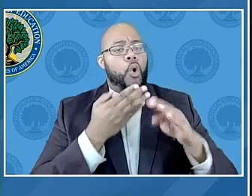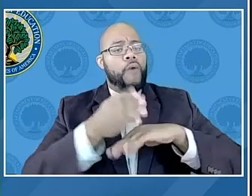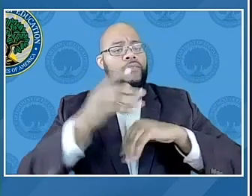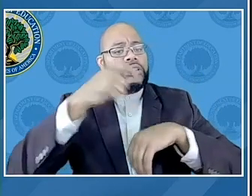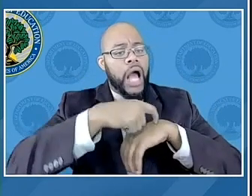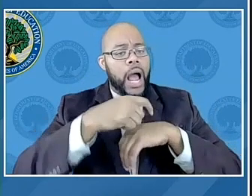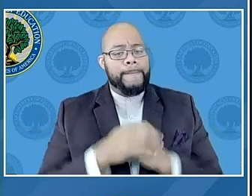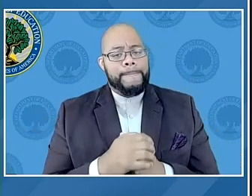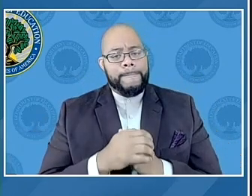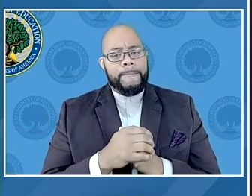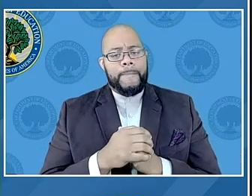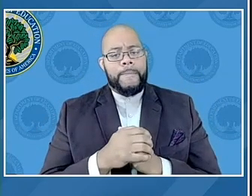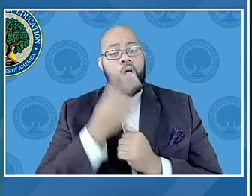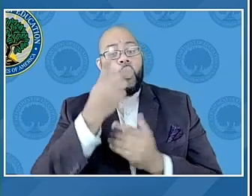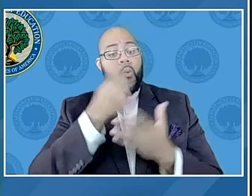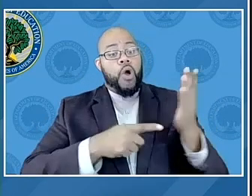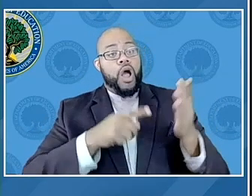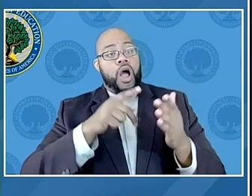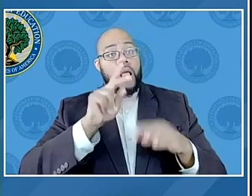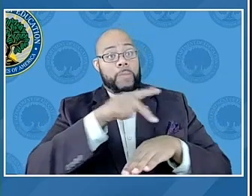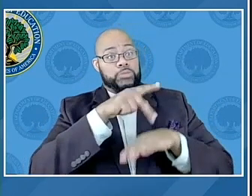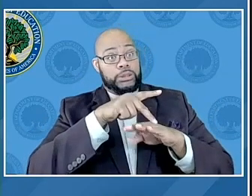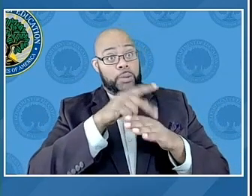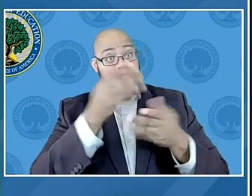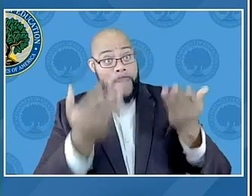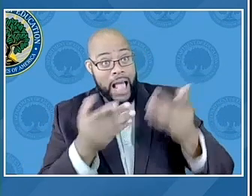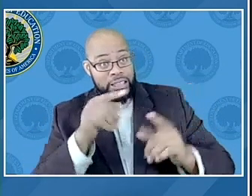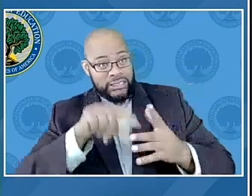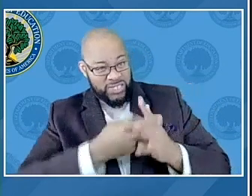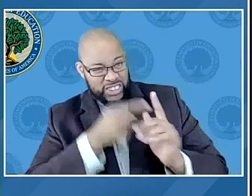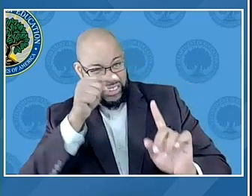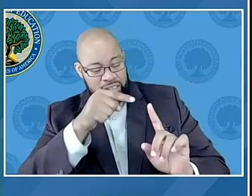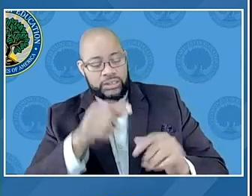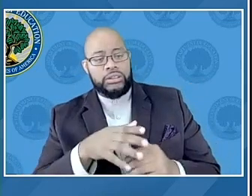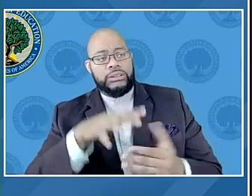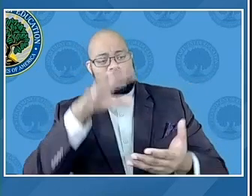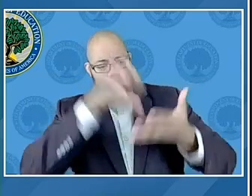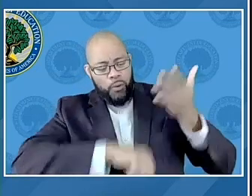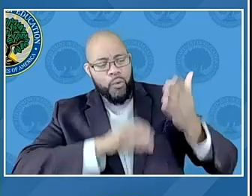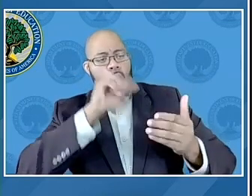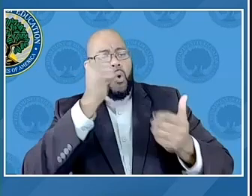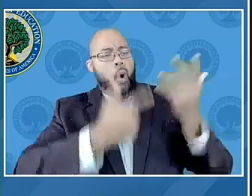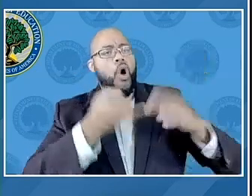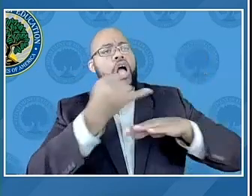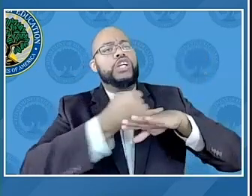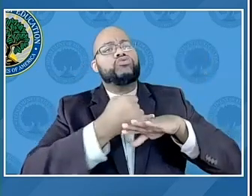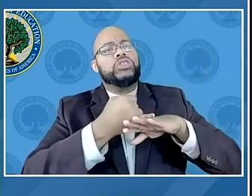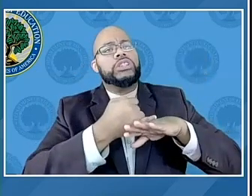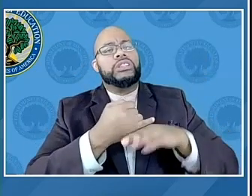Look at what the principal balance was initially. Take away all the interest. Forgive the interest.